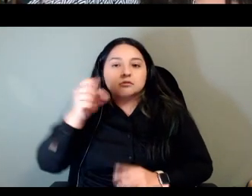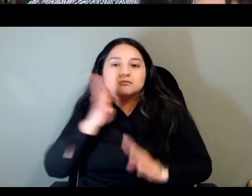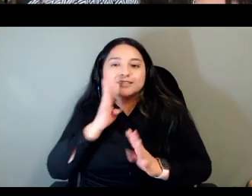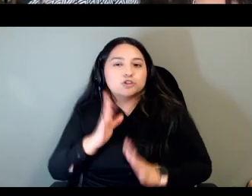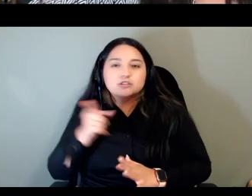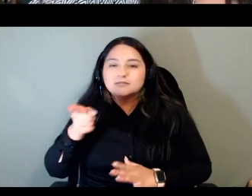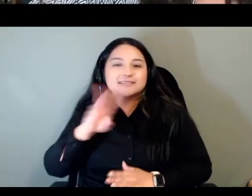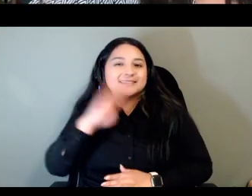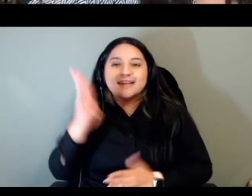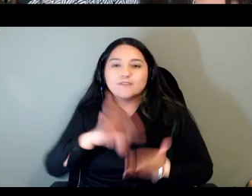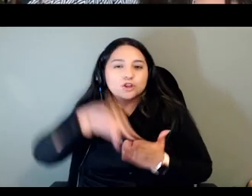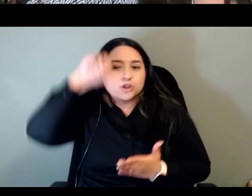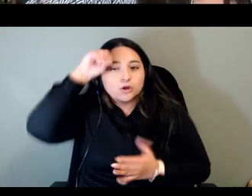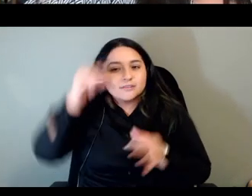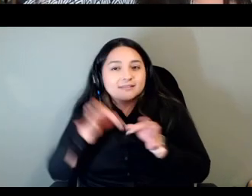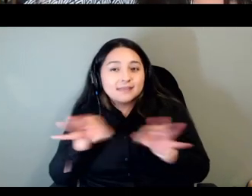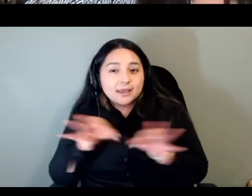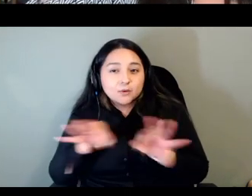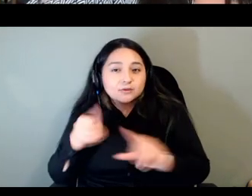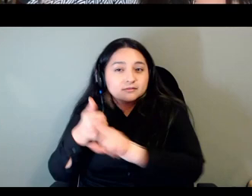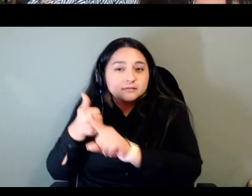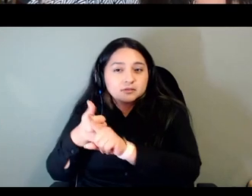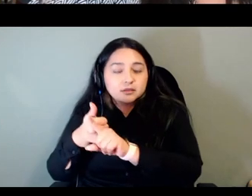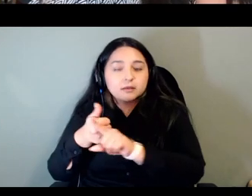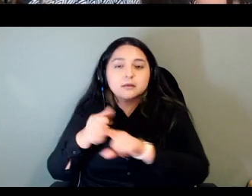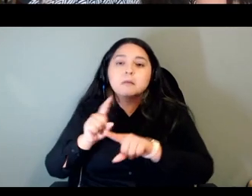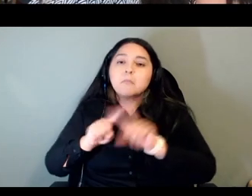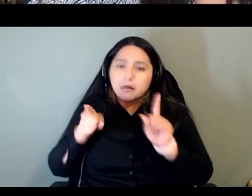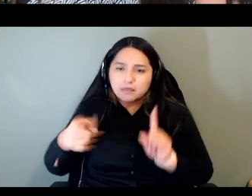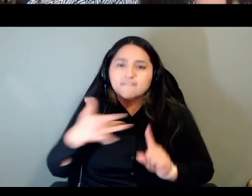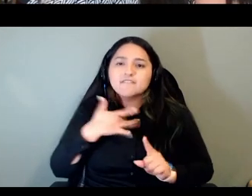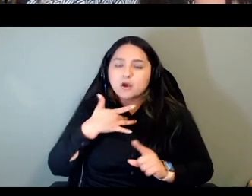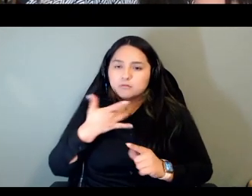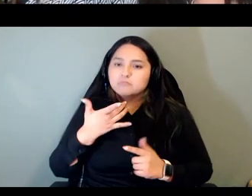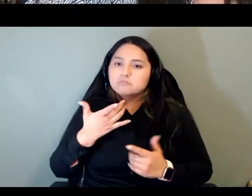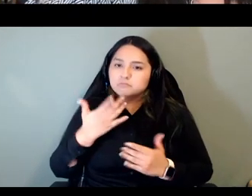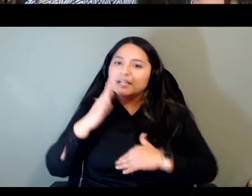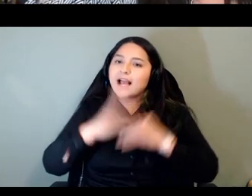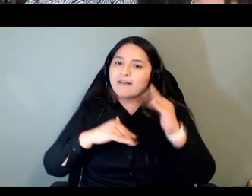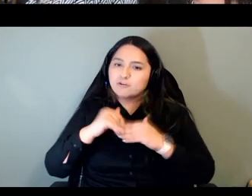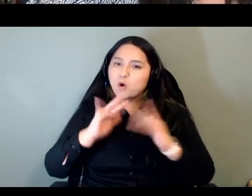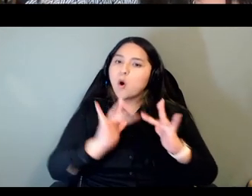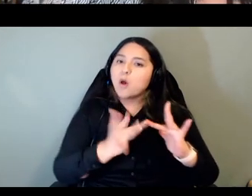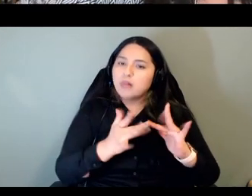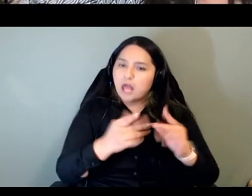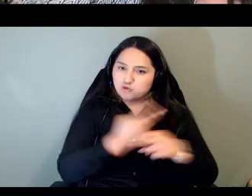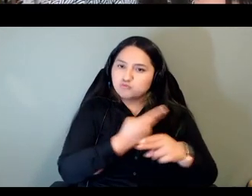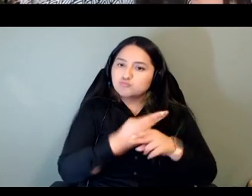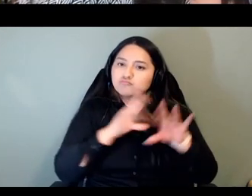language and they're comfortable online with with the course they're using it it's not